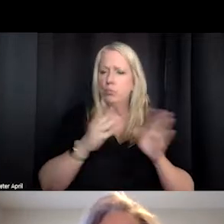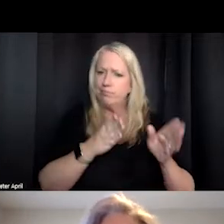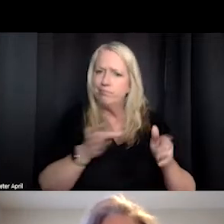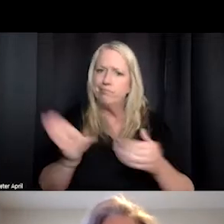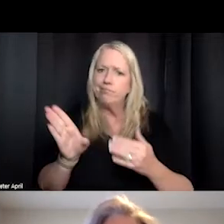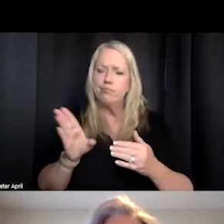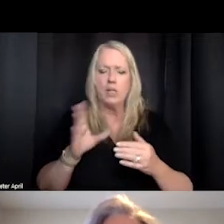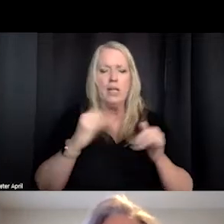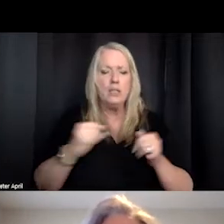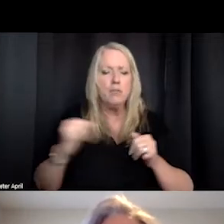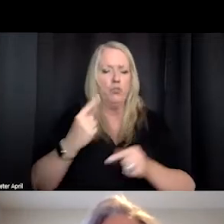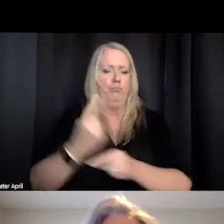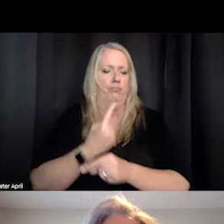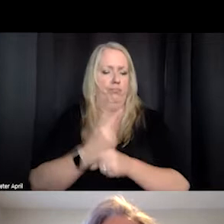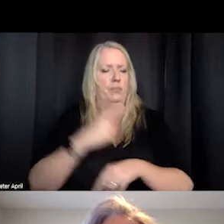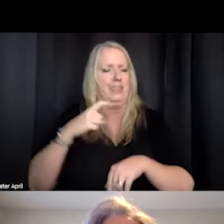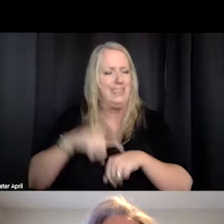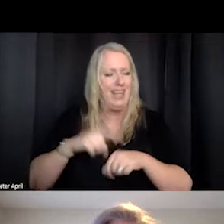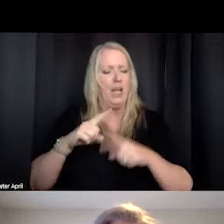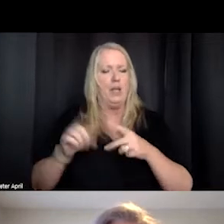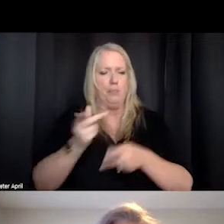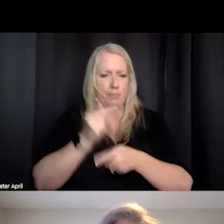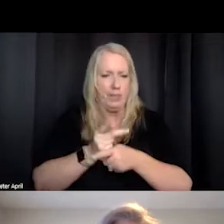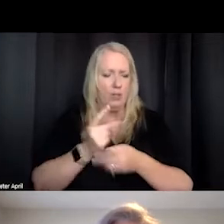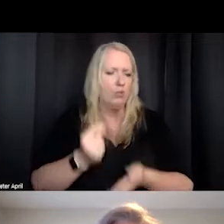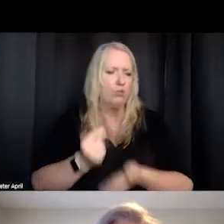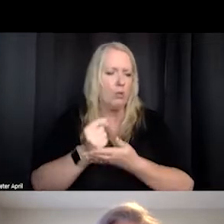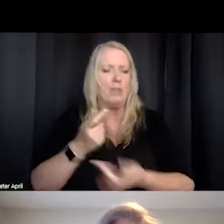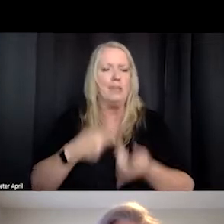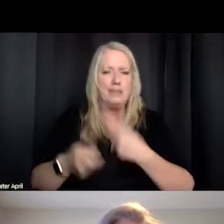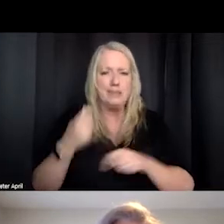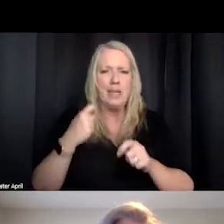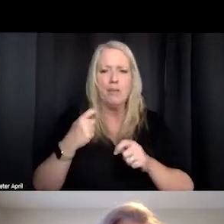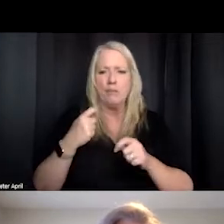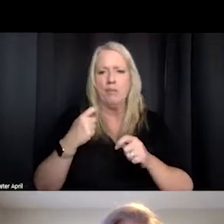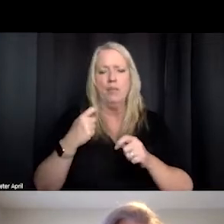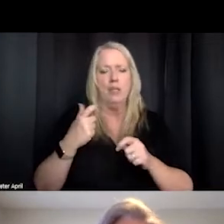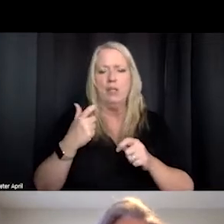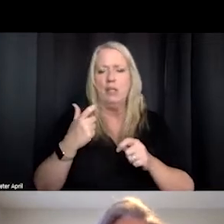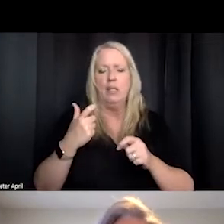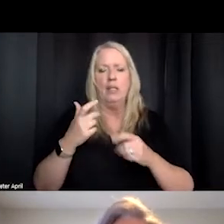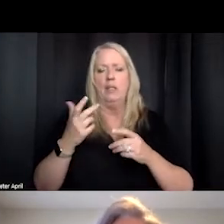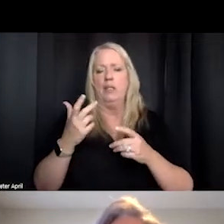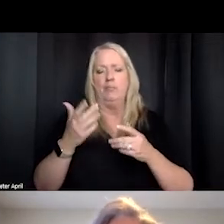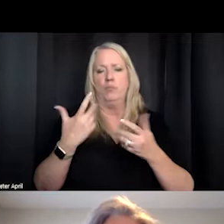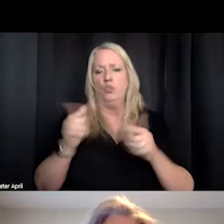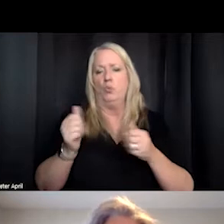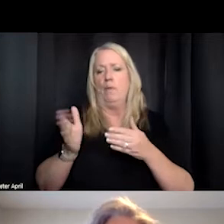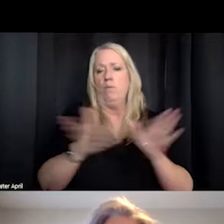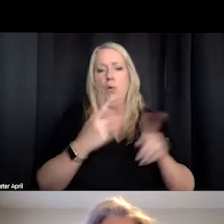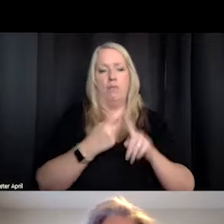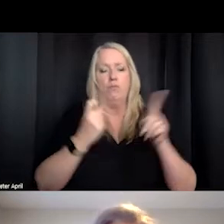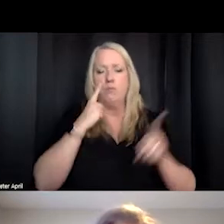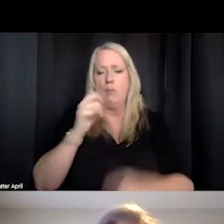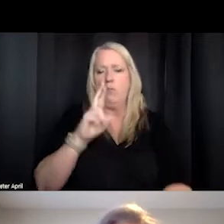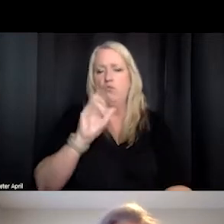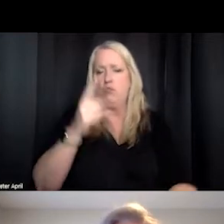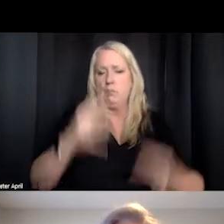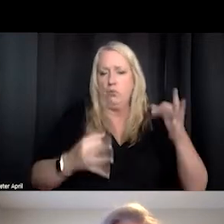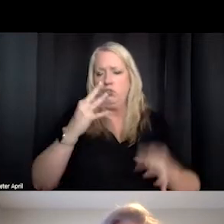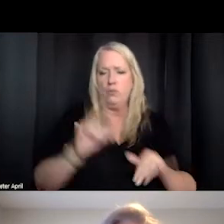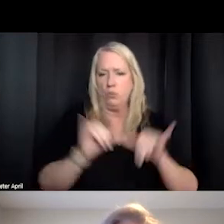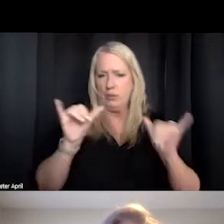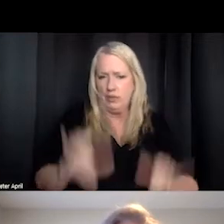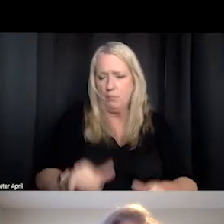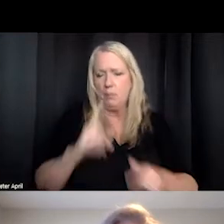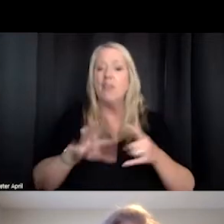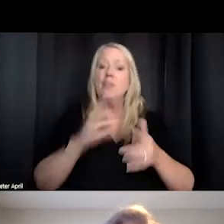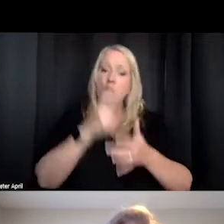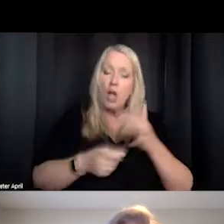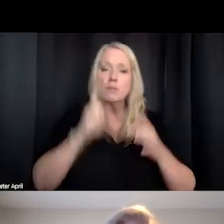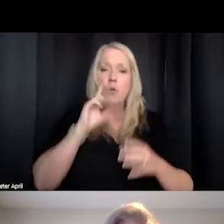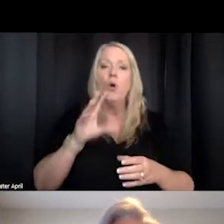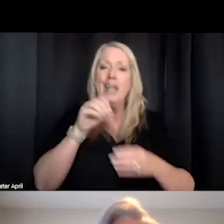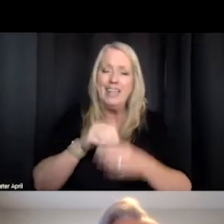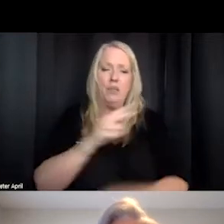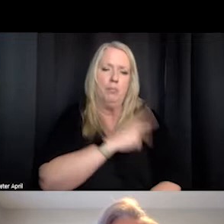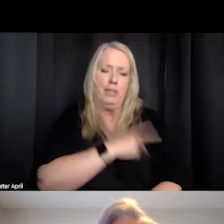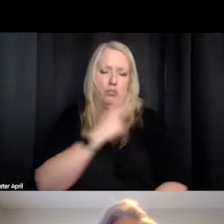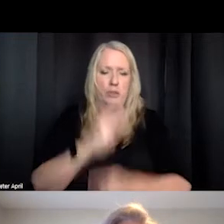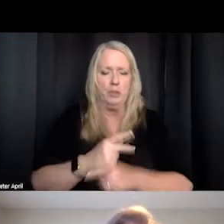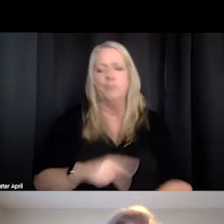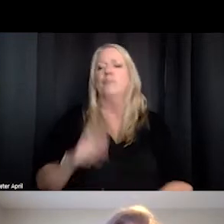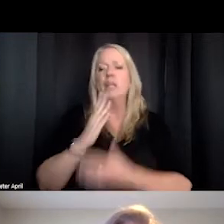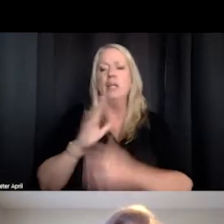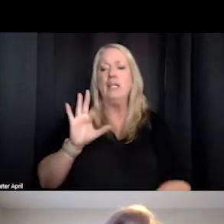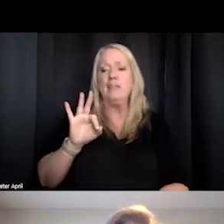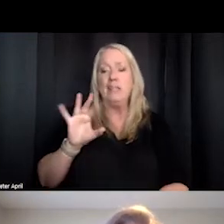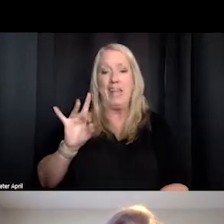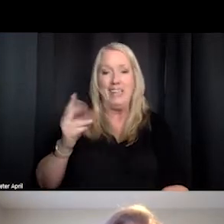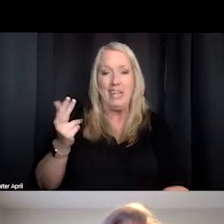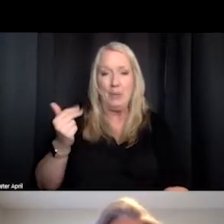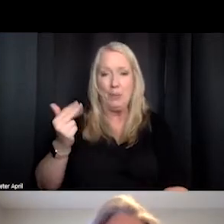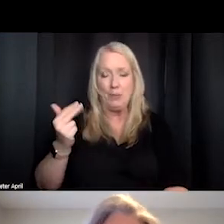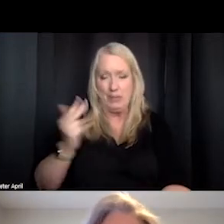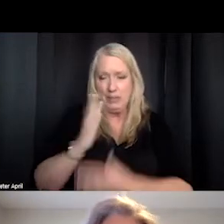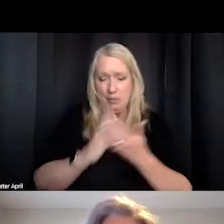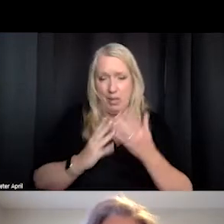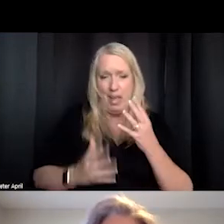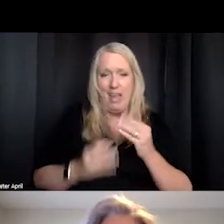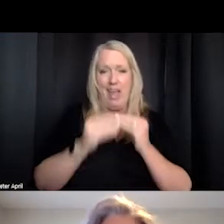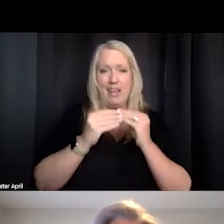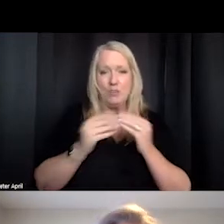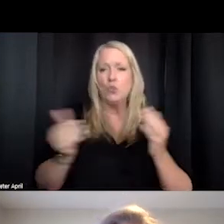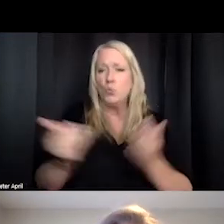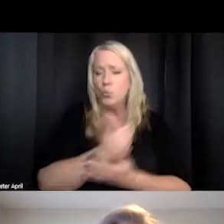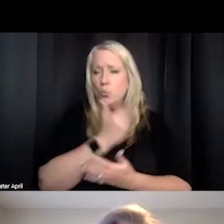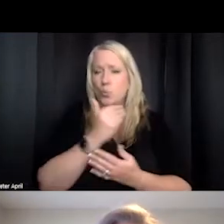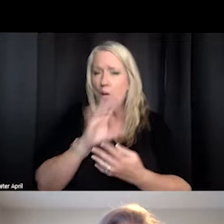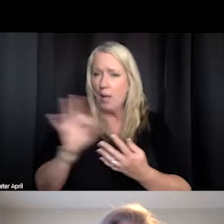AND TIMELY CARE AND TREATMENT. IT ADDS A NEW OPTION. SO THIS IS OPTIONAL FOR STATES